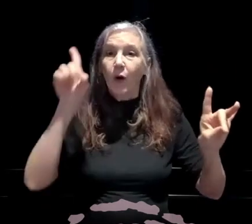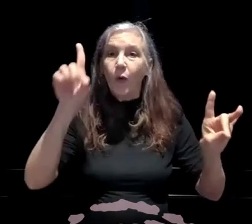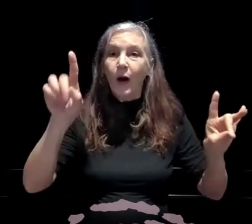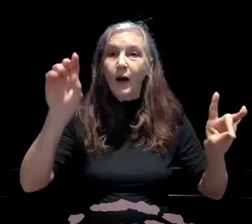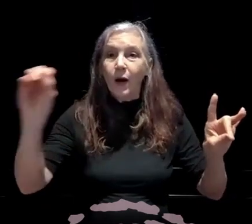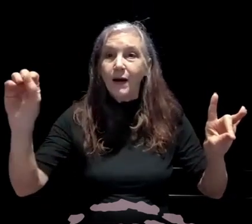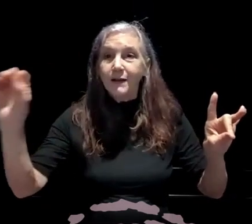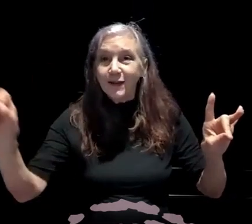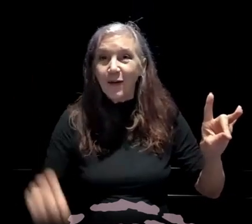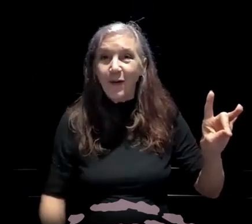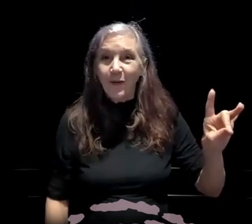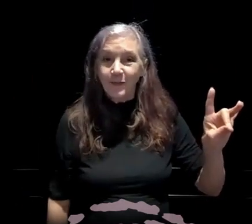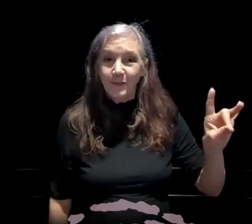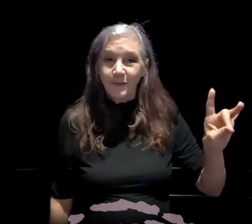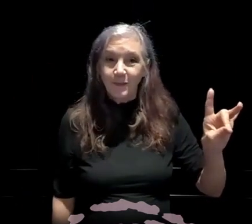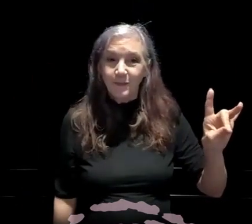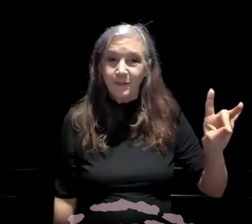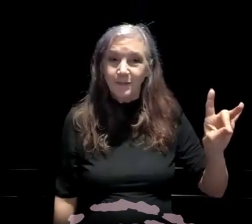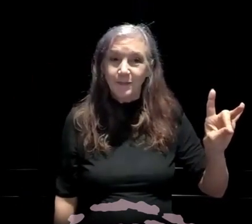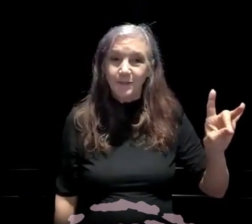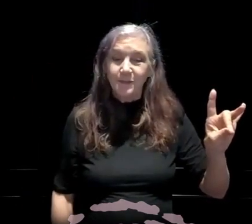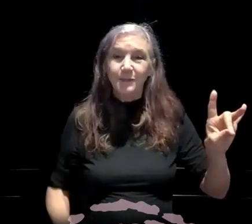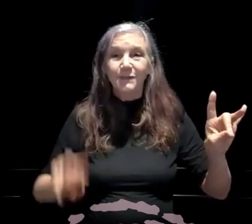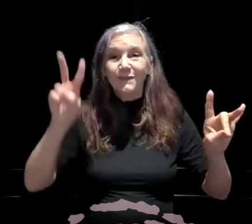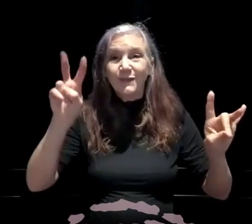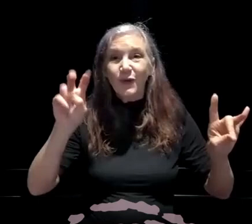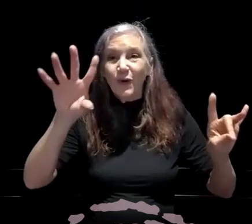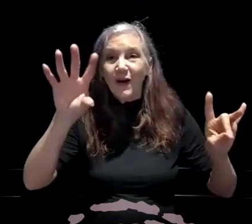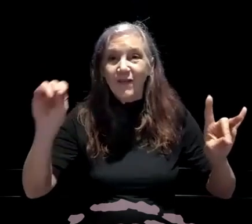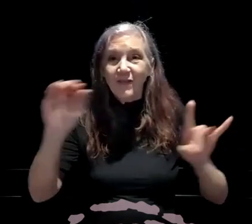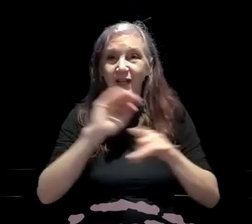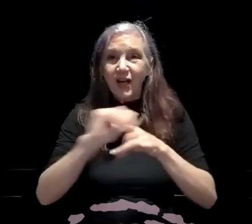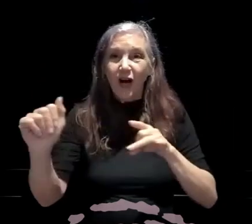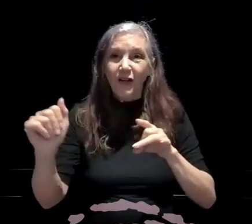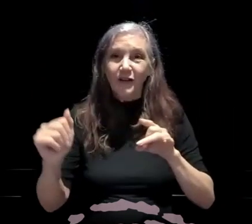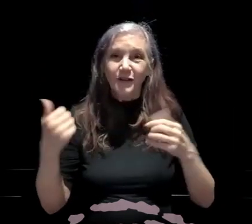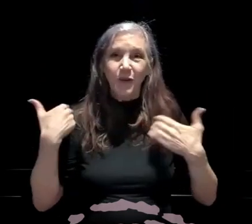0, 0. For $250. Great job, folks. That was 8 gifts at $250.